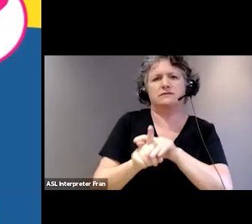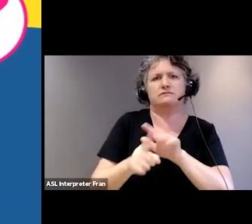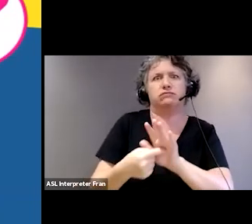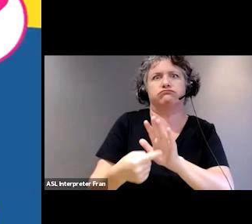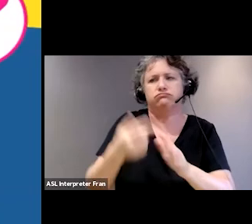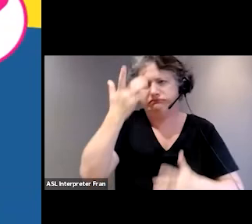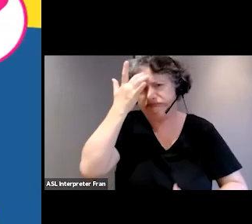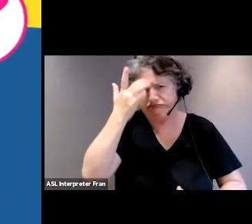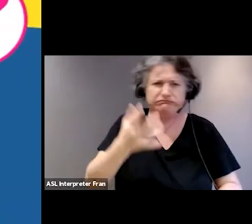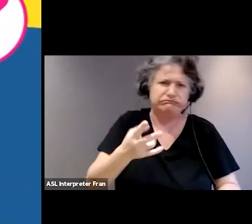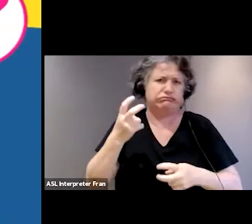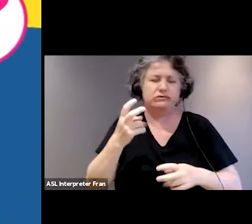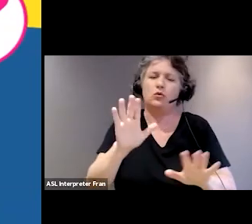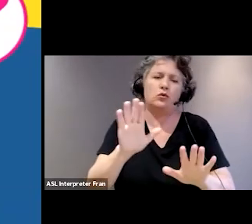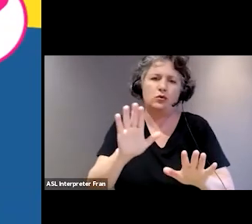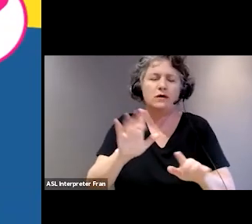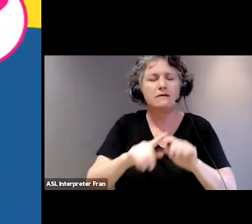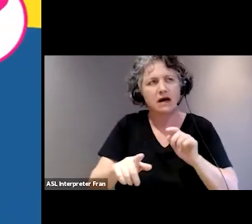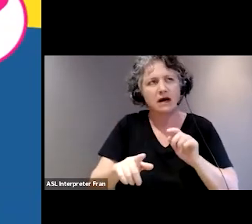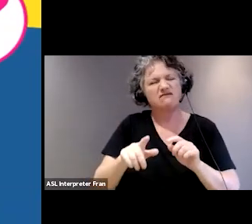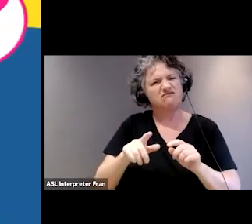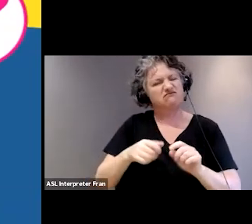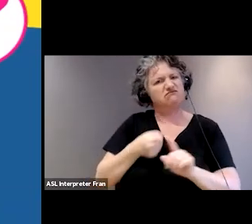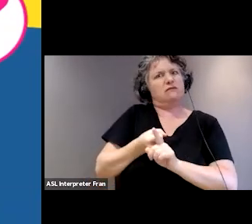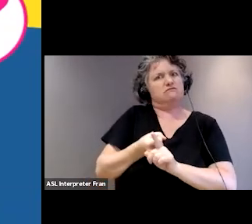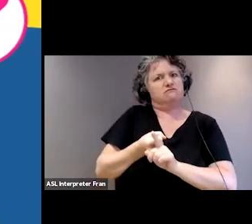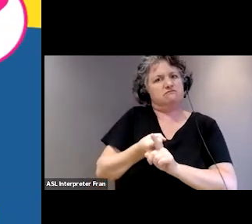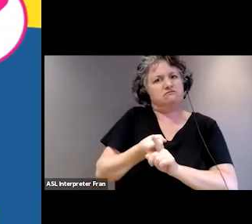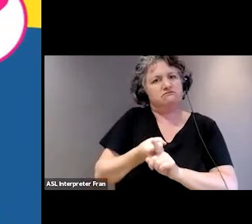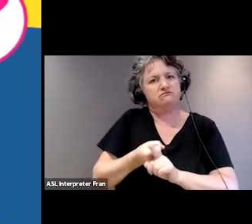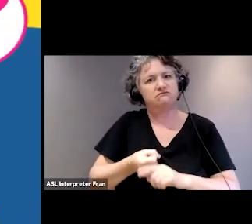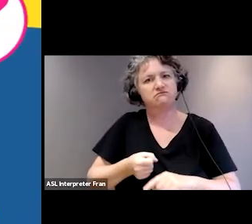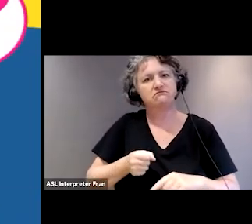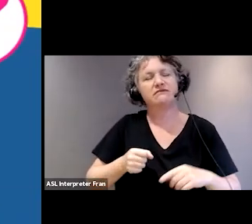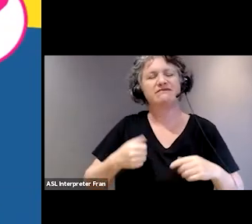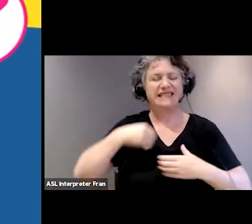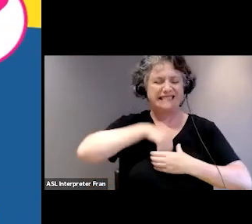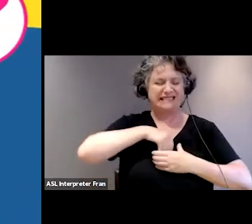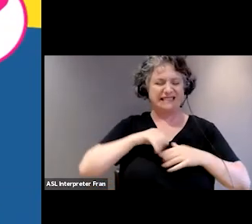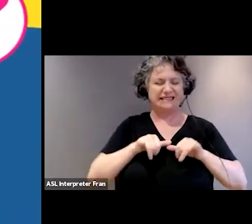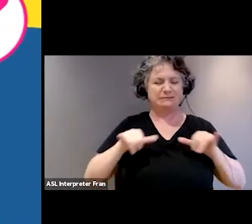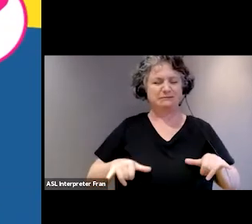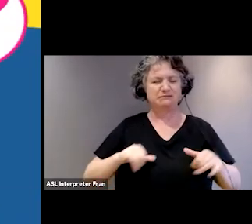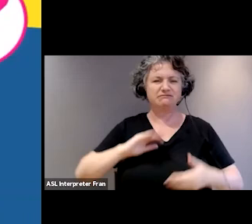us, and definitely do get third dose is when recommended for different populations. This will ensure that you are